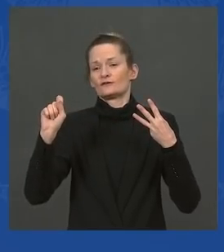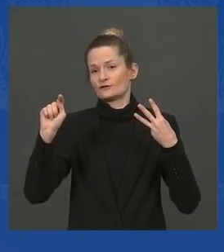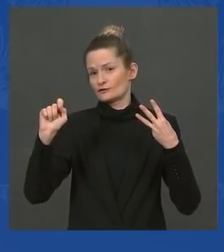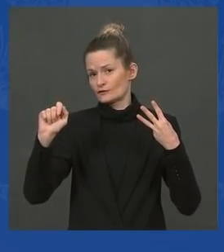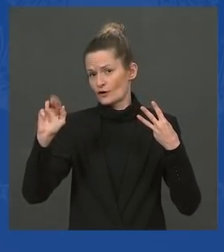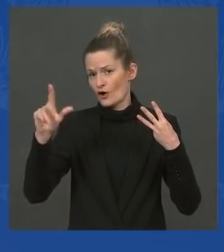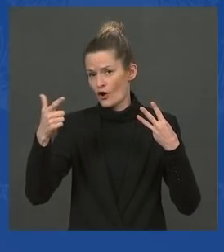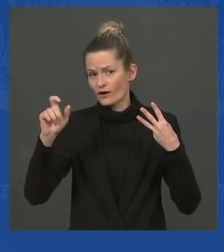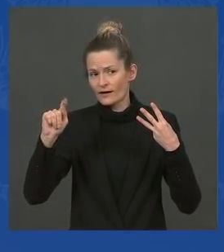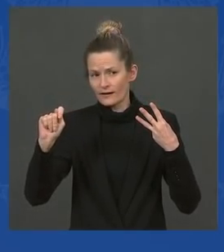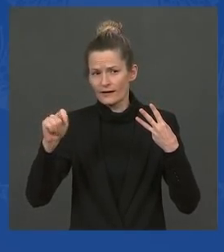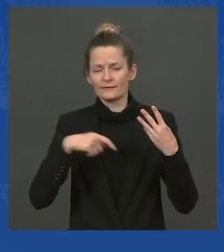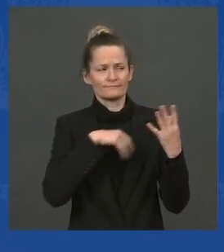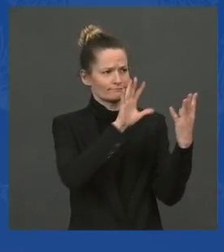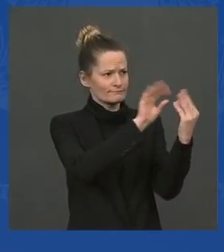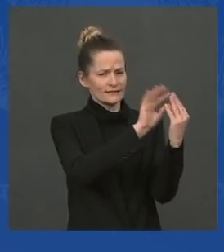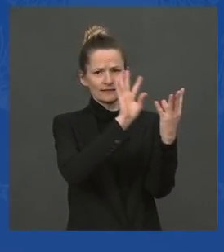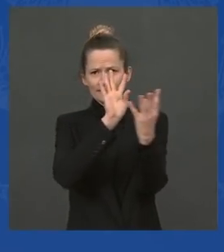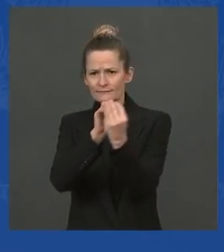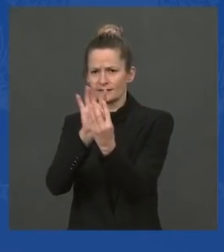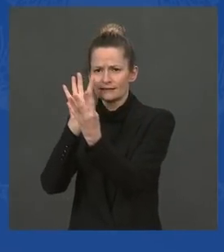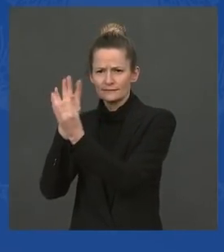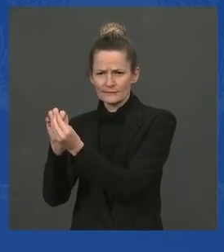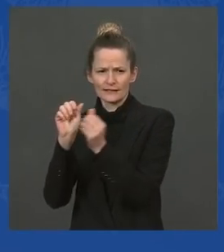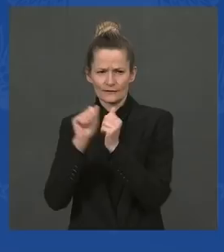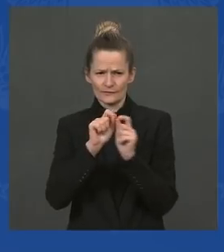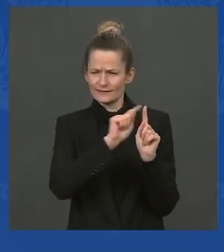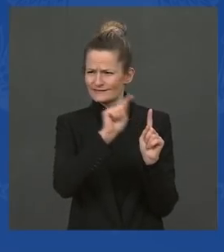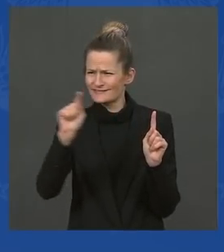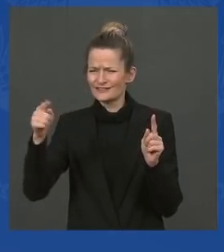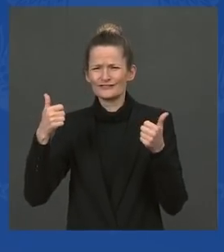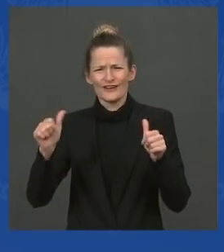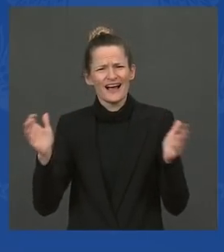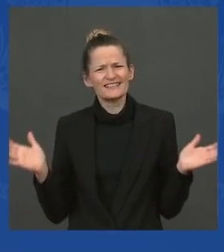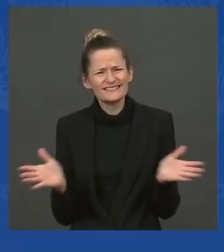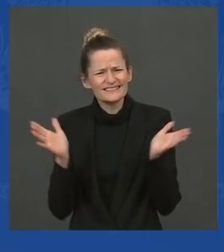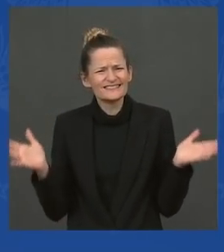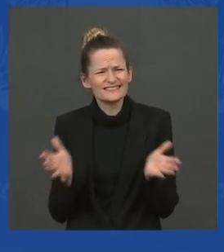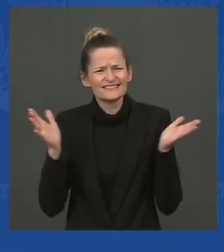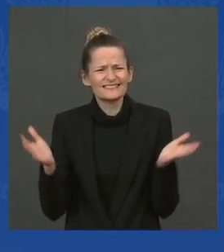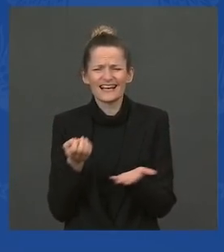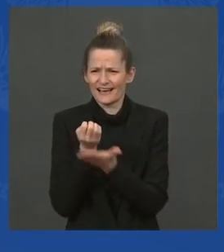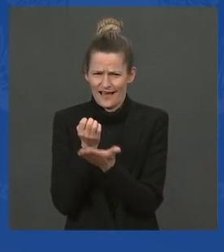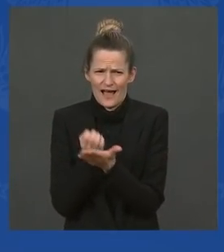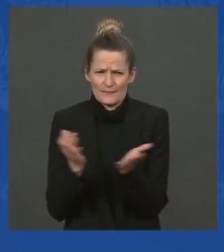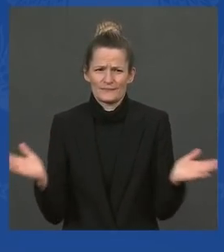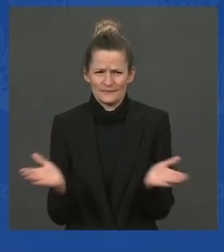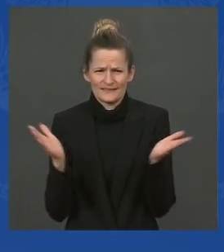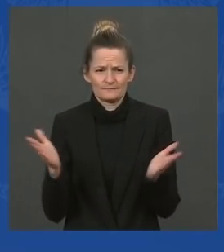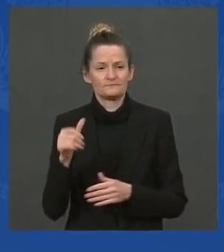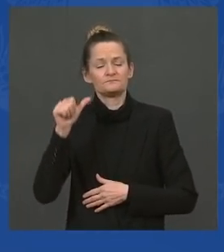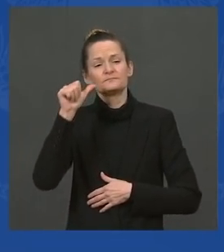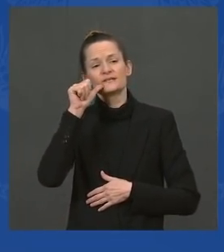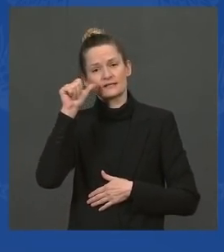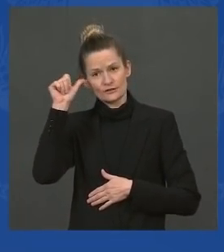And, by the way, you may have heard the CEO of Walmart yesterday on the steps we've taken. He said, and I quote,